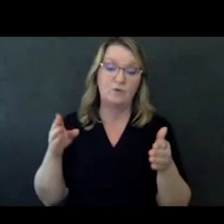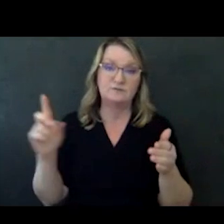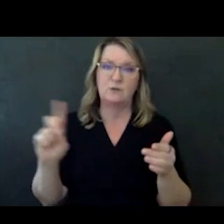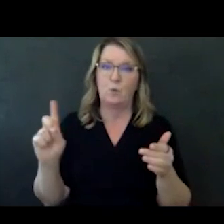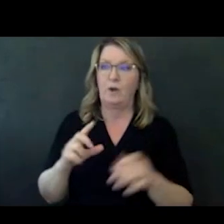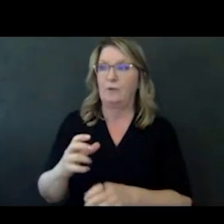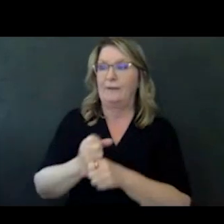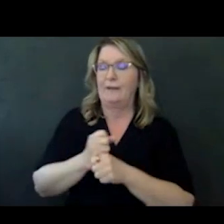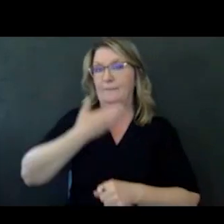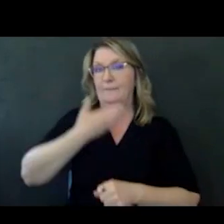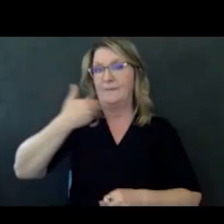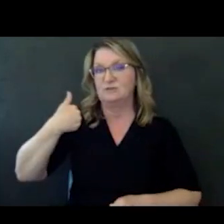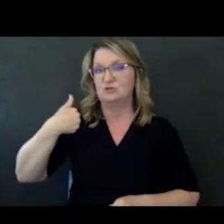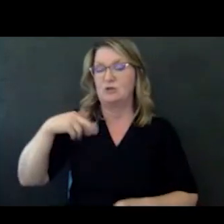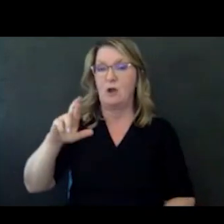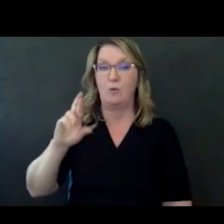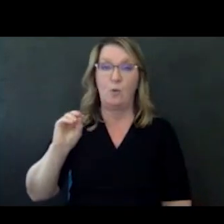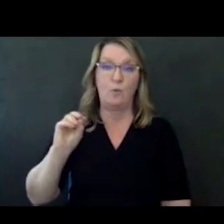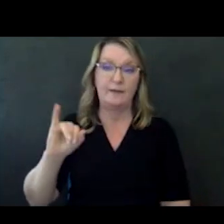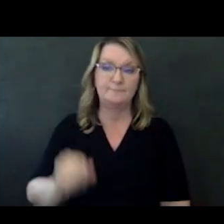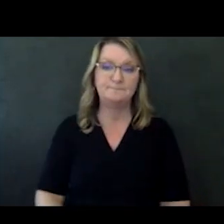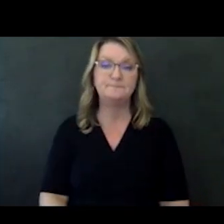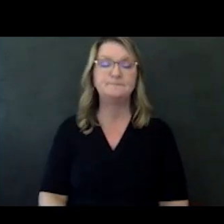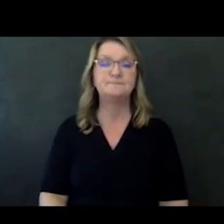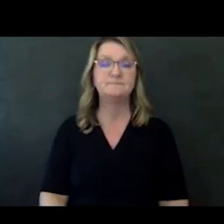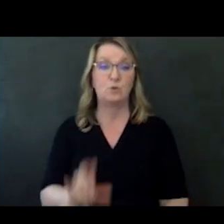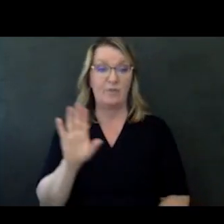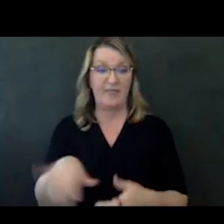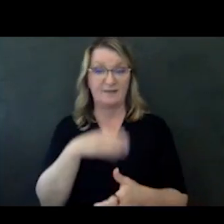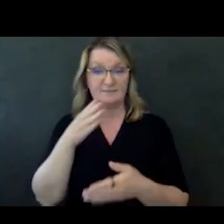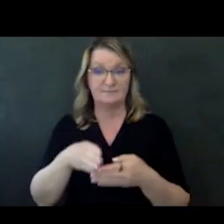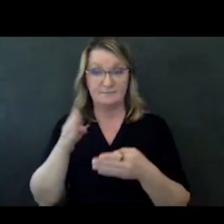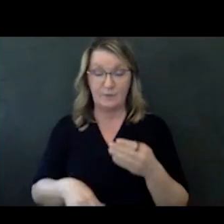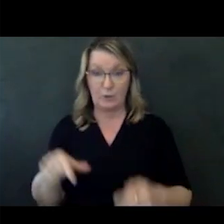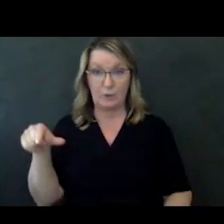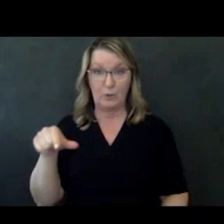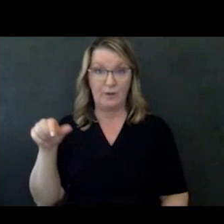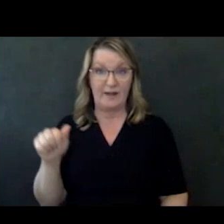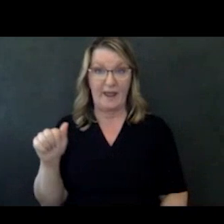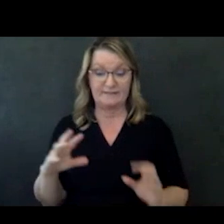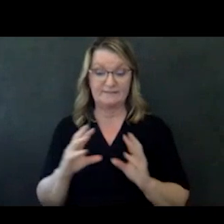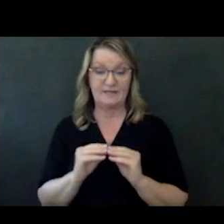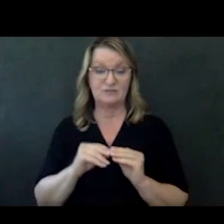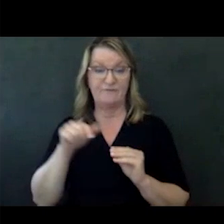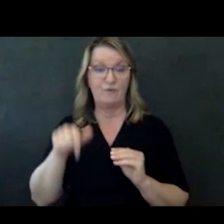the best return. That concludes the end of our Q&A session for this portion of the recording.